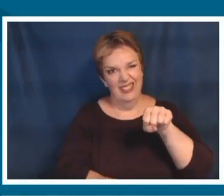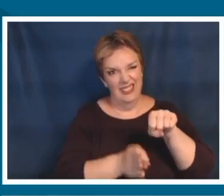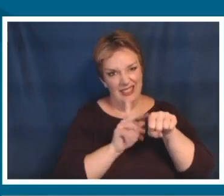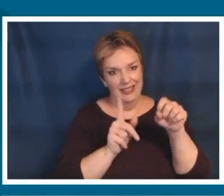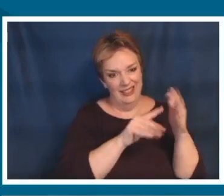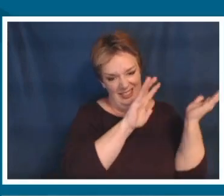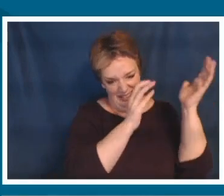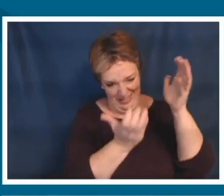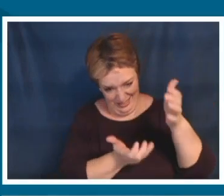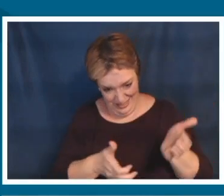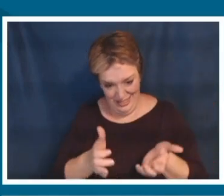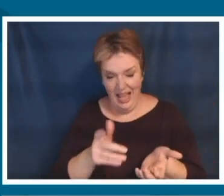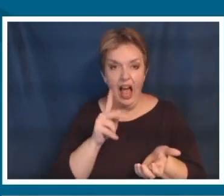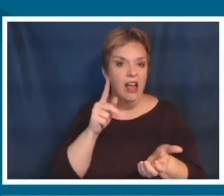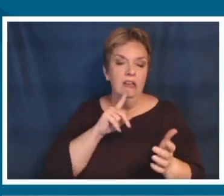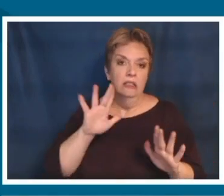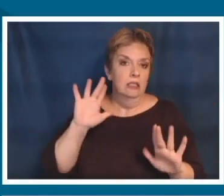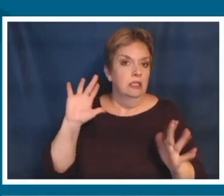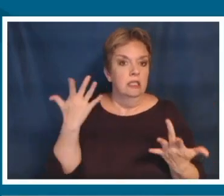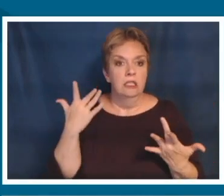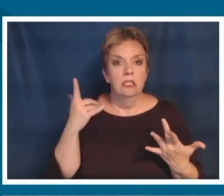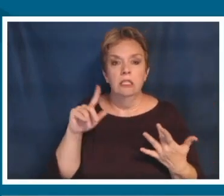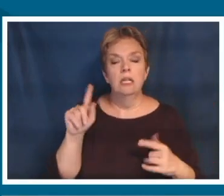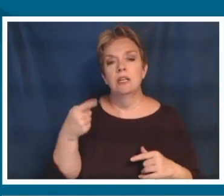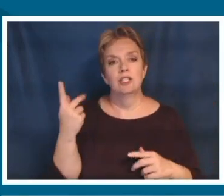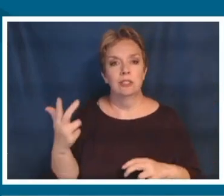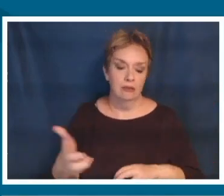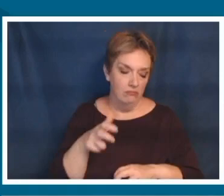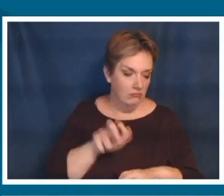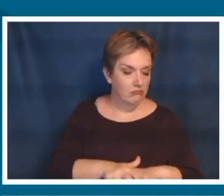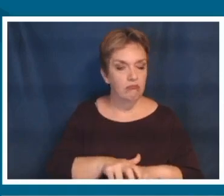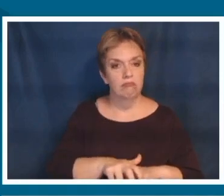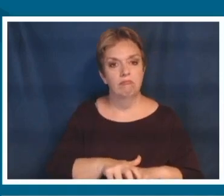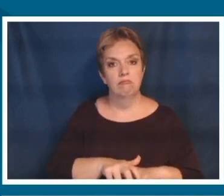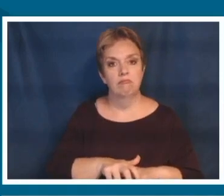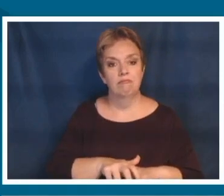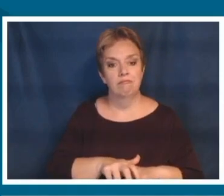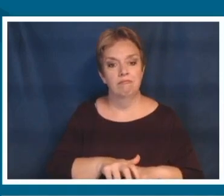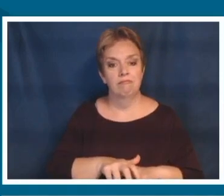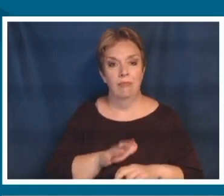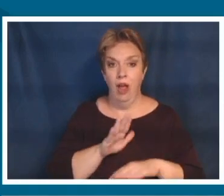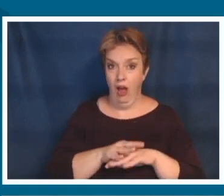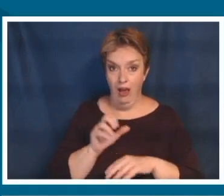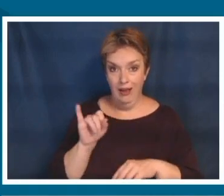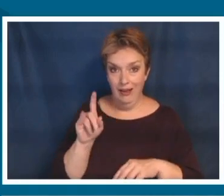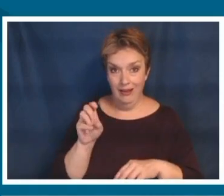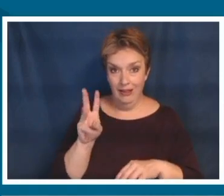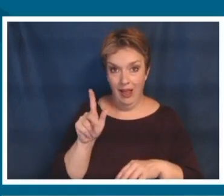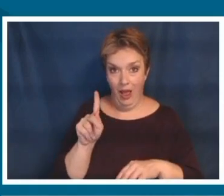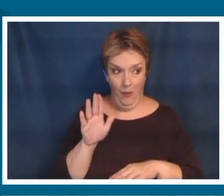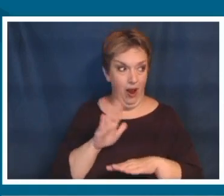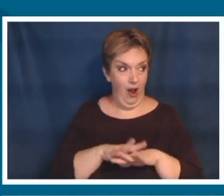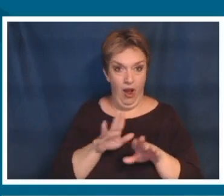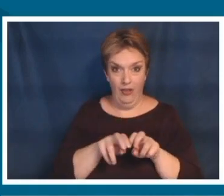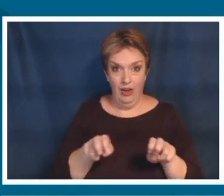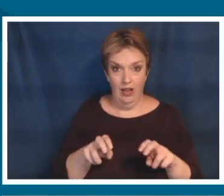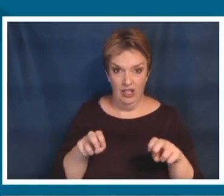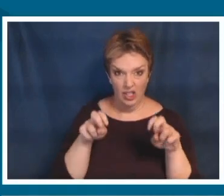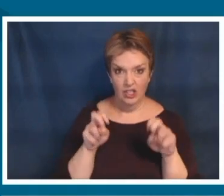exasperated that they just like sat there and uh like on the sidewalk on their couch and